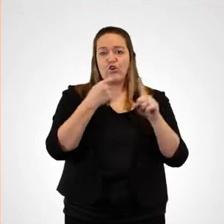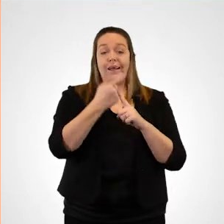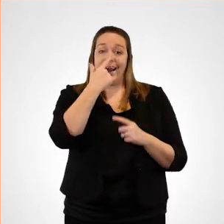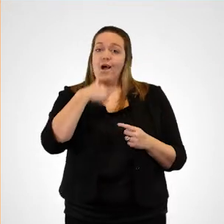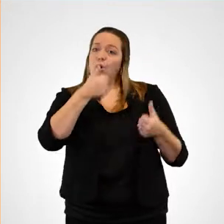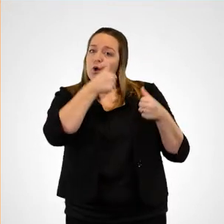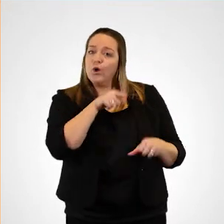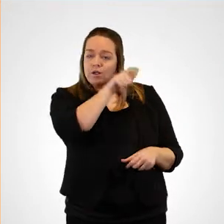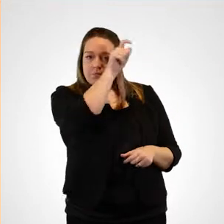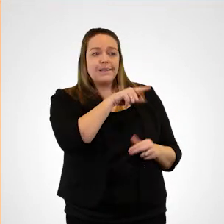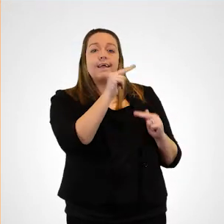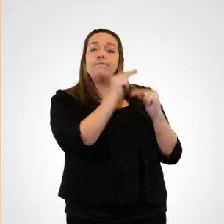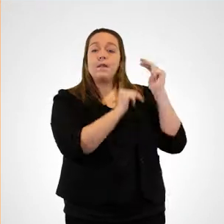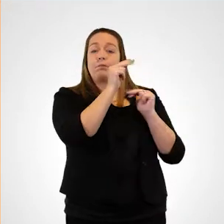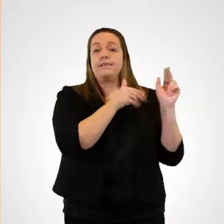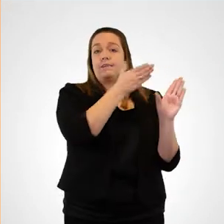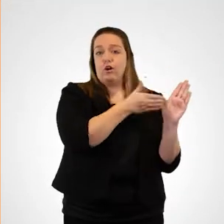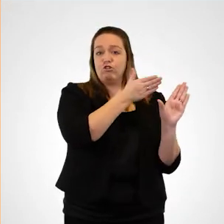who was a developmental psychologist,